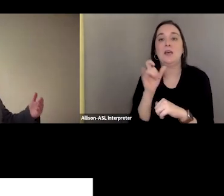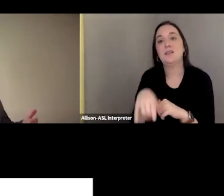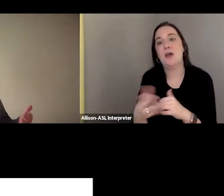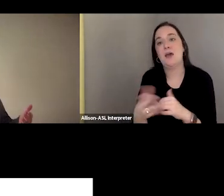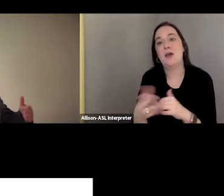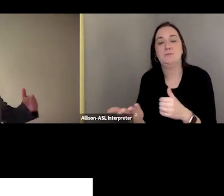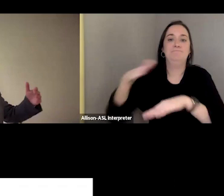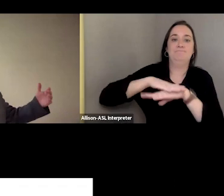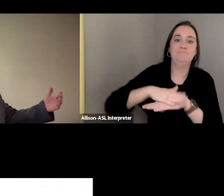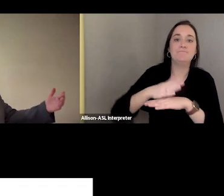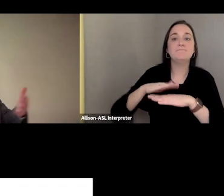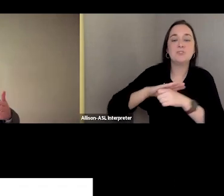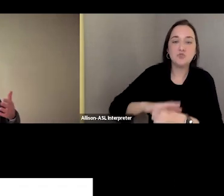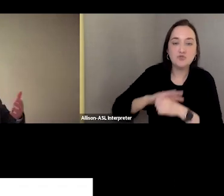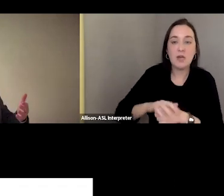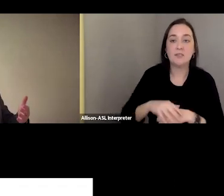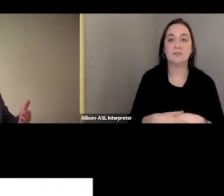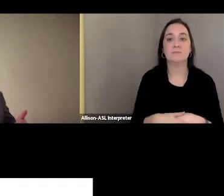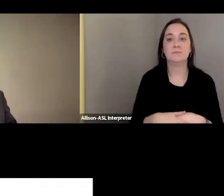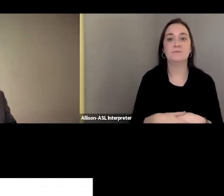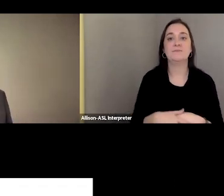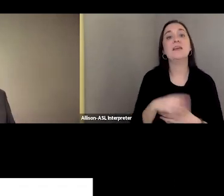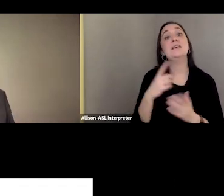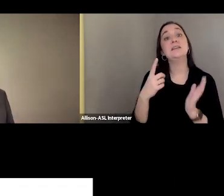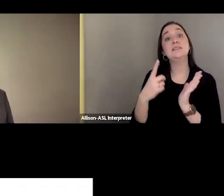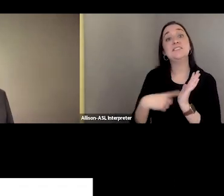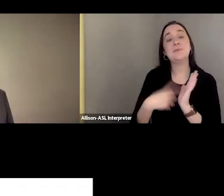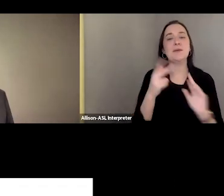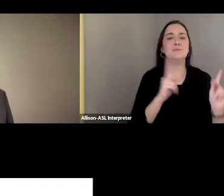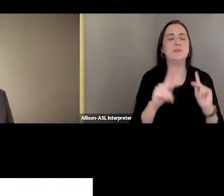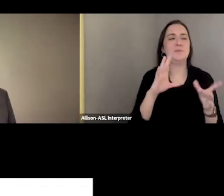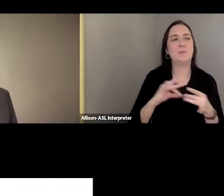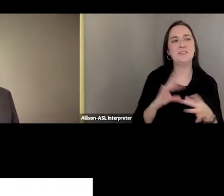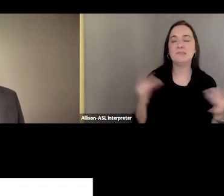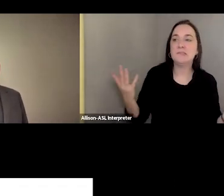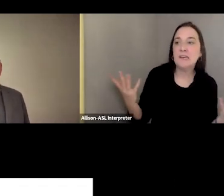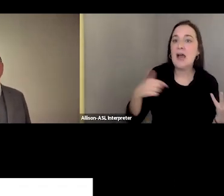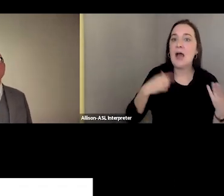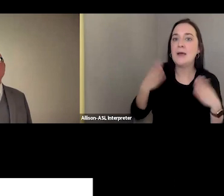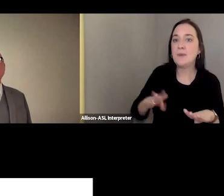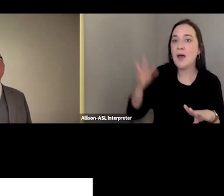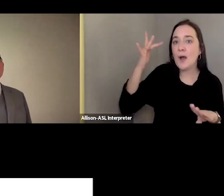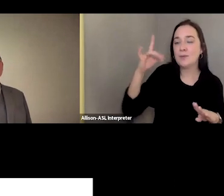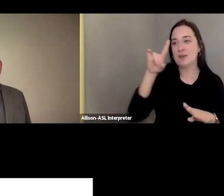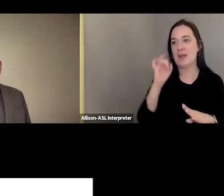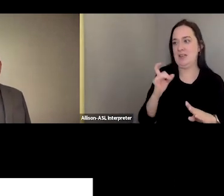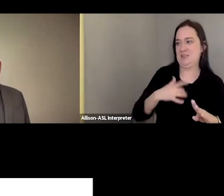well, my sports betting helps me feel closer to my friends. And yet what we found is that people who actually filled out our surveys